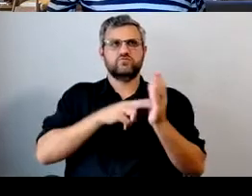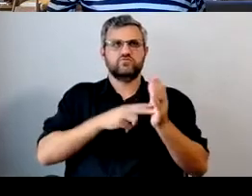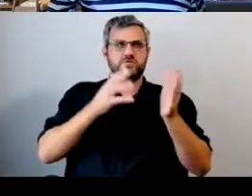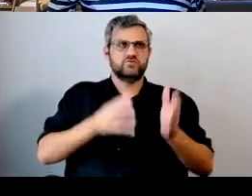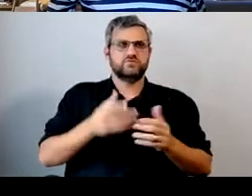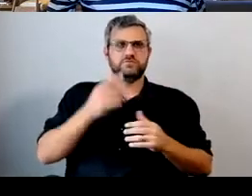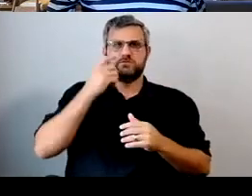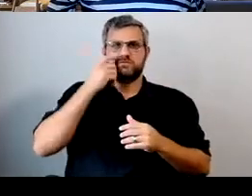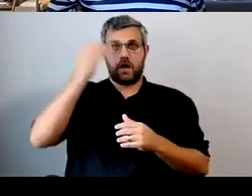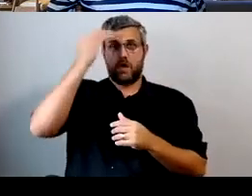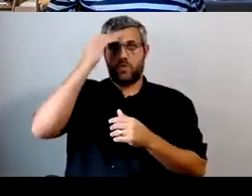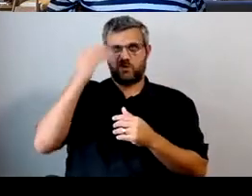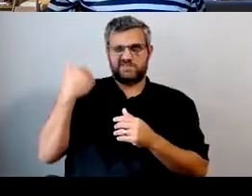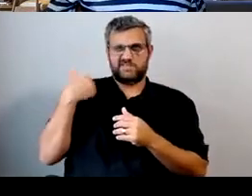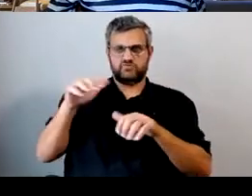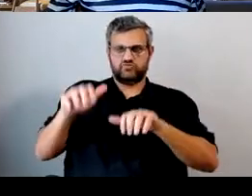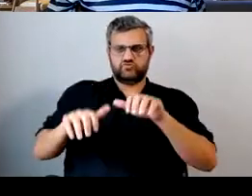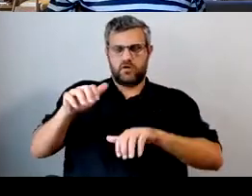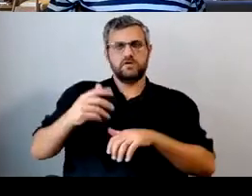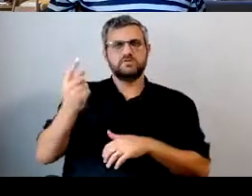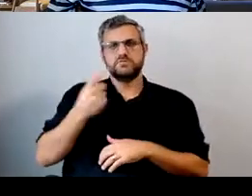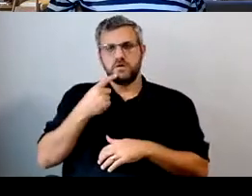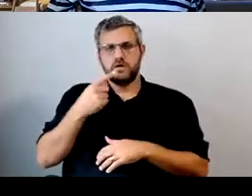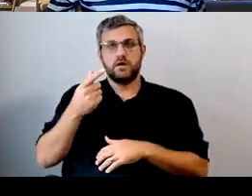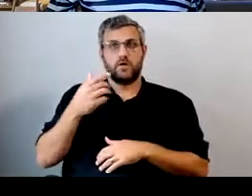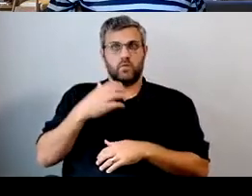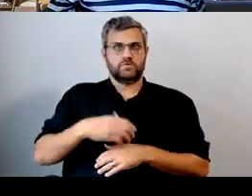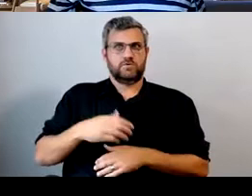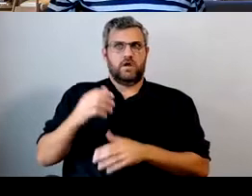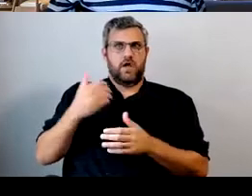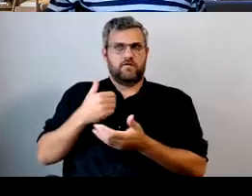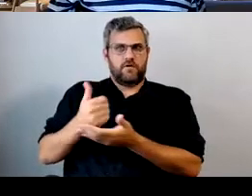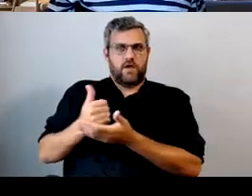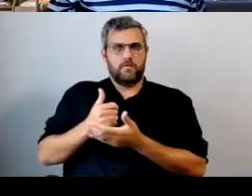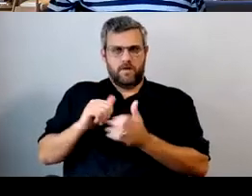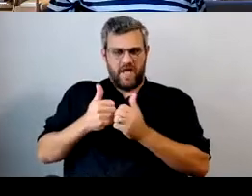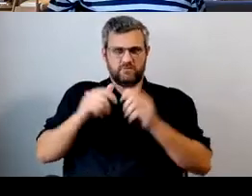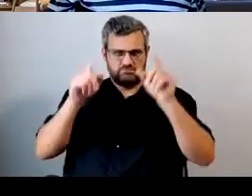I know that in the chat earlier, someone had said it would be helpful to kind of understand how the screen accessed their materials.